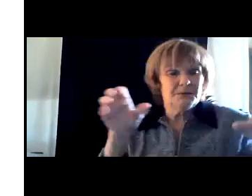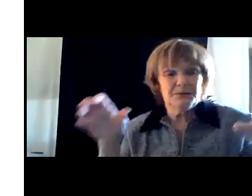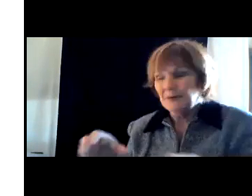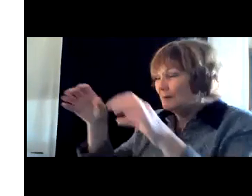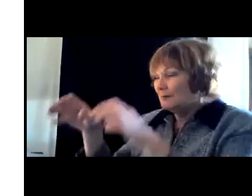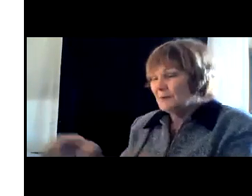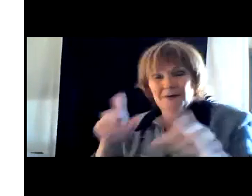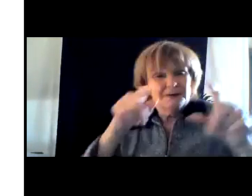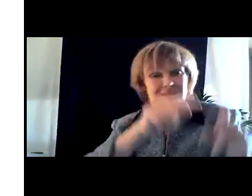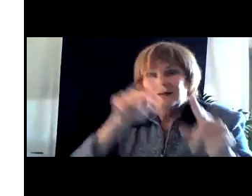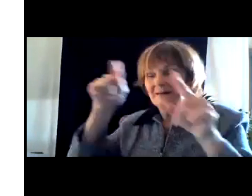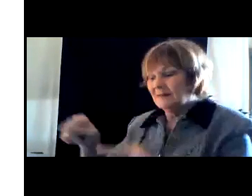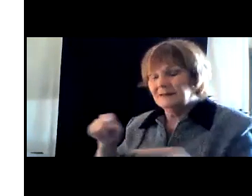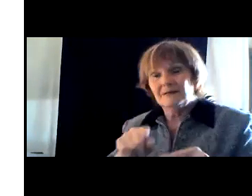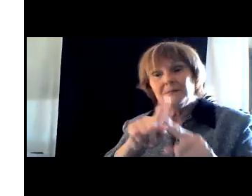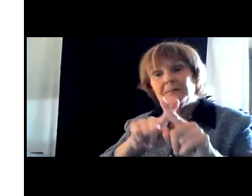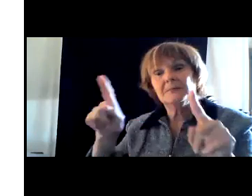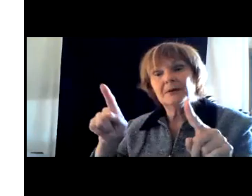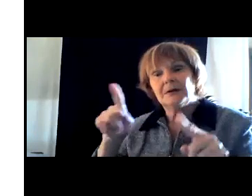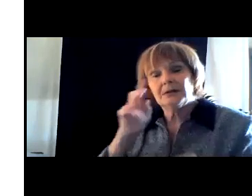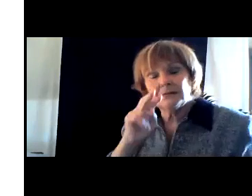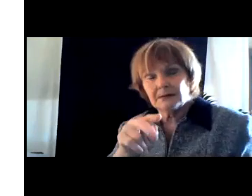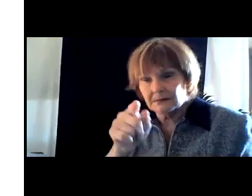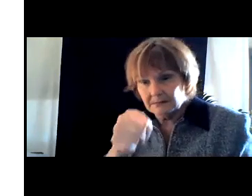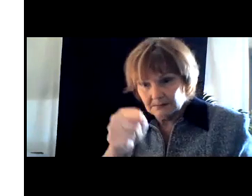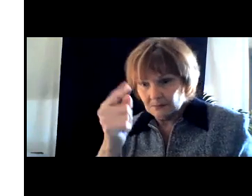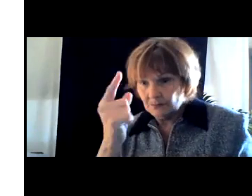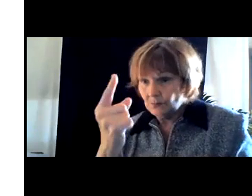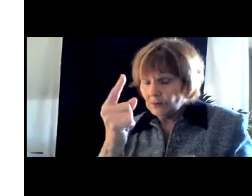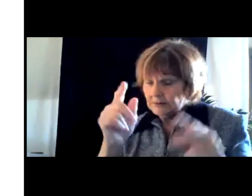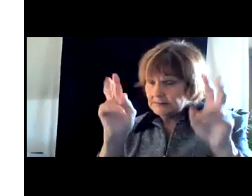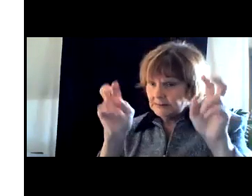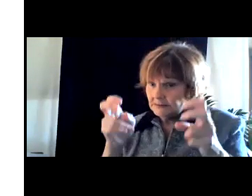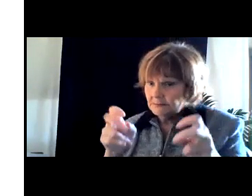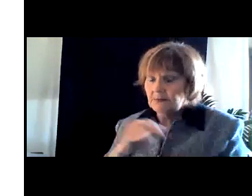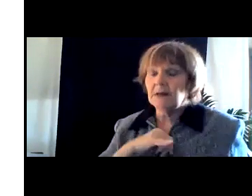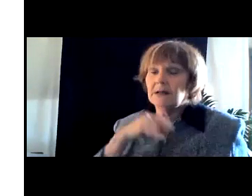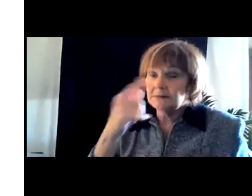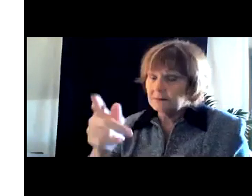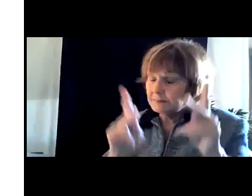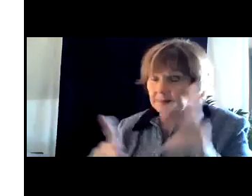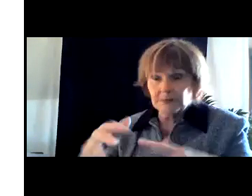that you can use to look at this issue. And folks get really nervous. And I have to tell them, you don't need to be the expert.